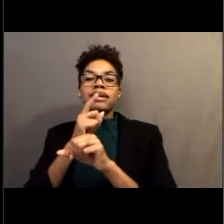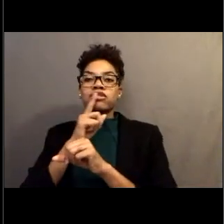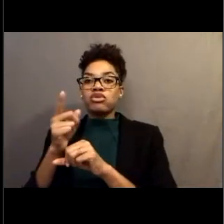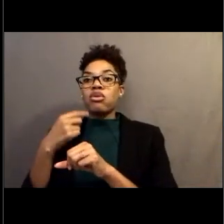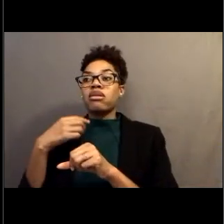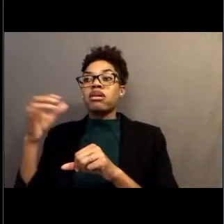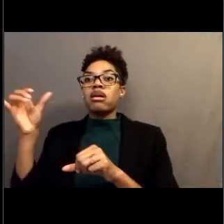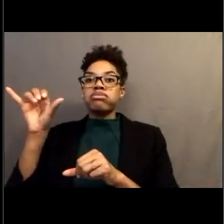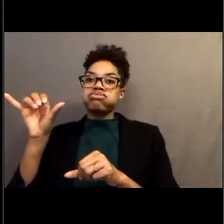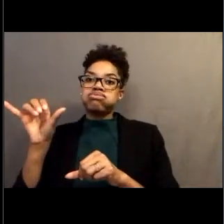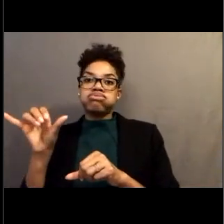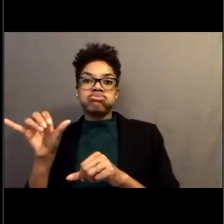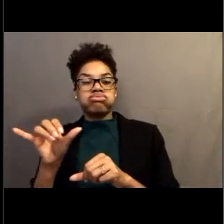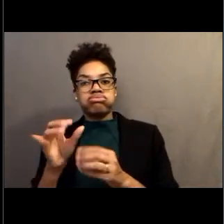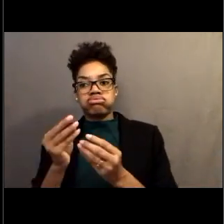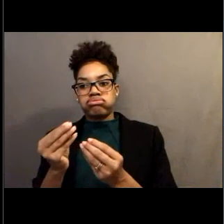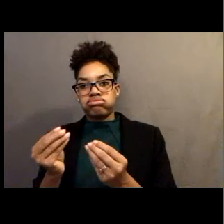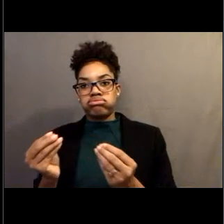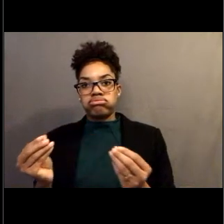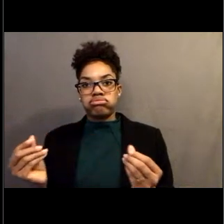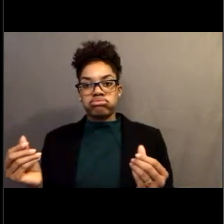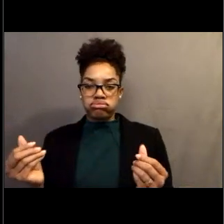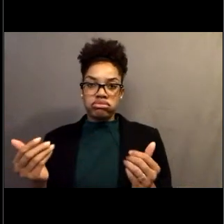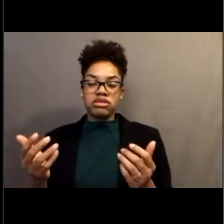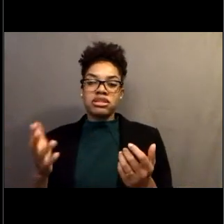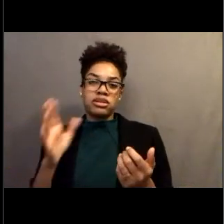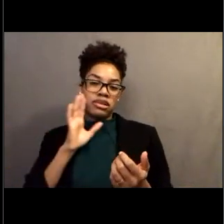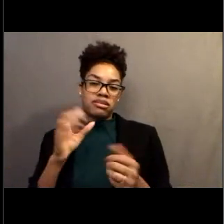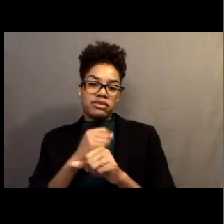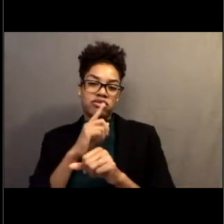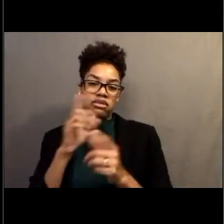But we don't want to keep them in orbit forever. Got it.